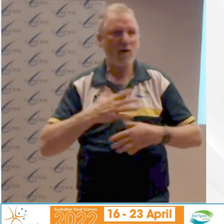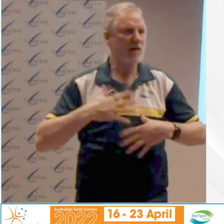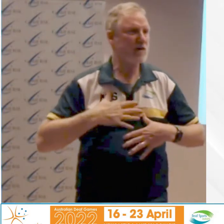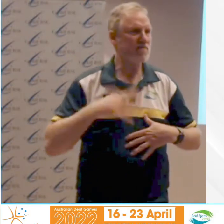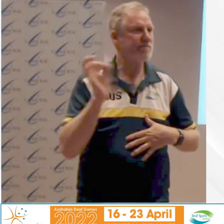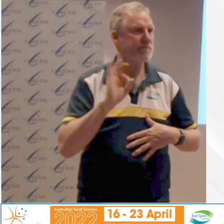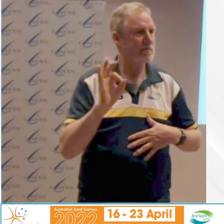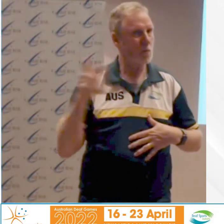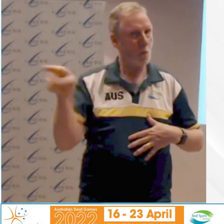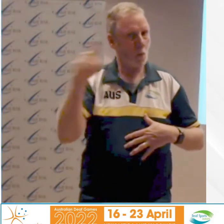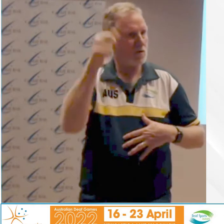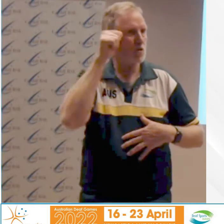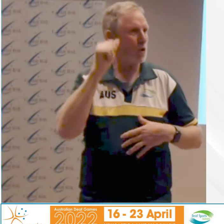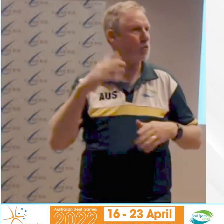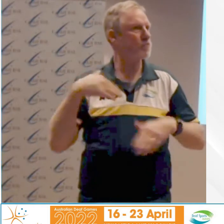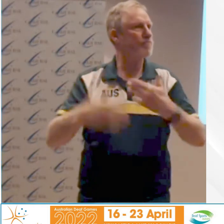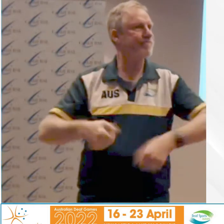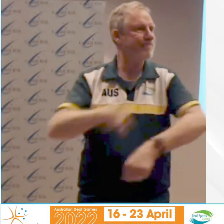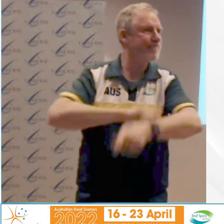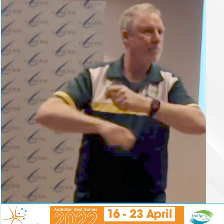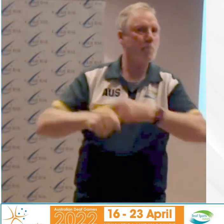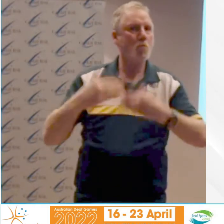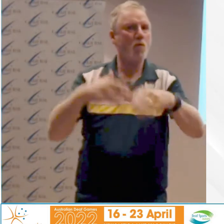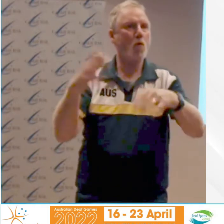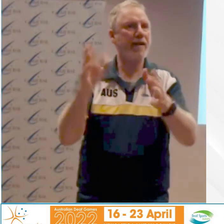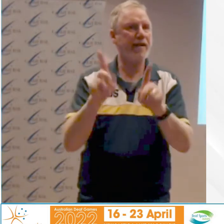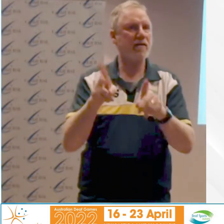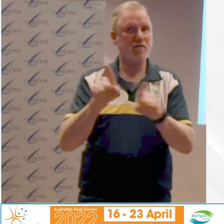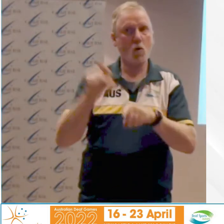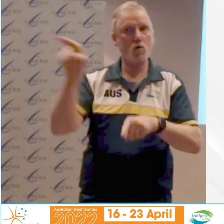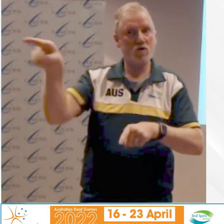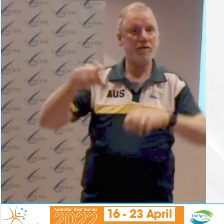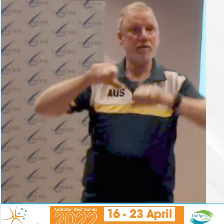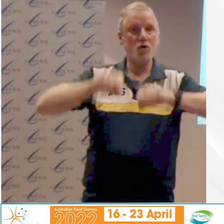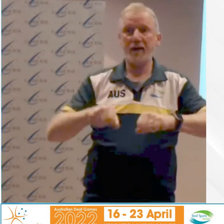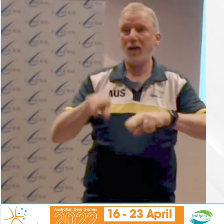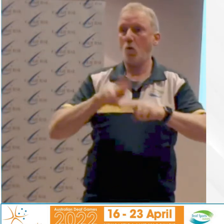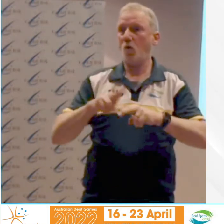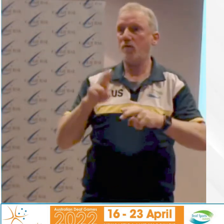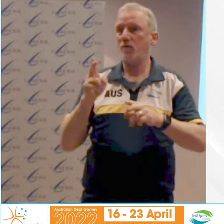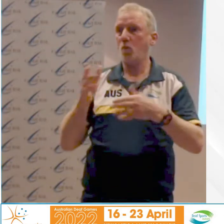we all have a bit of grief from Leonie but we know that the Leonie would want us to roll out